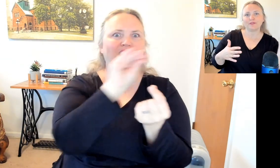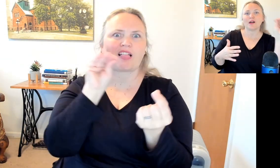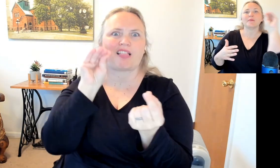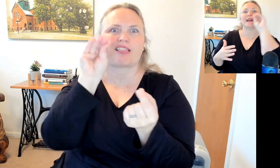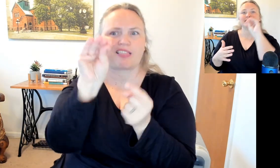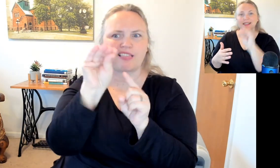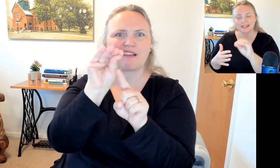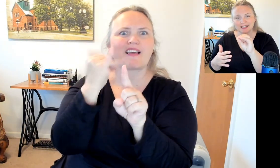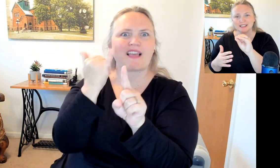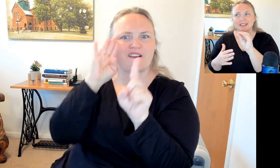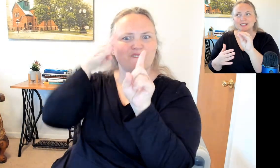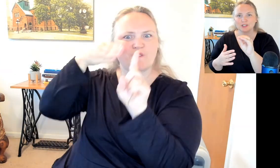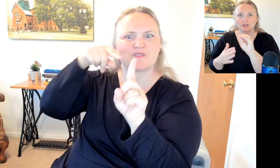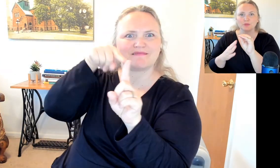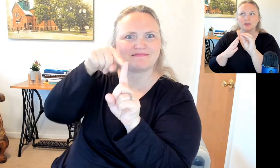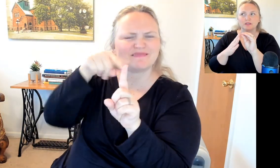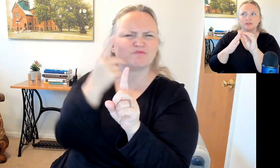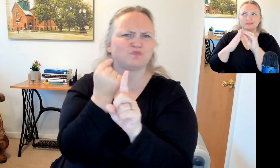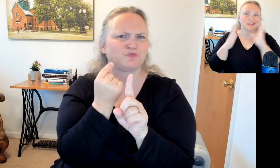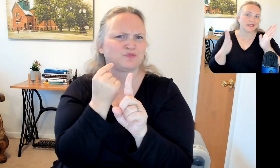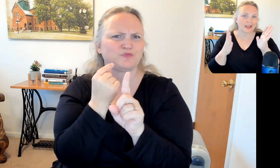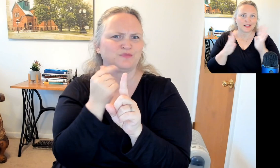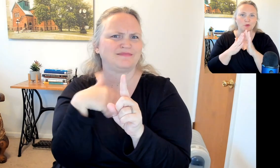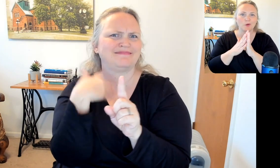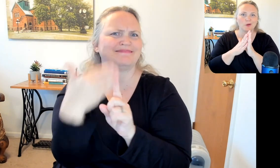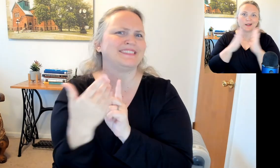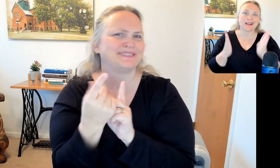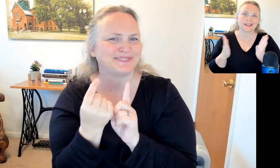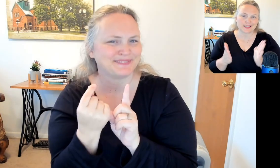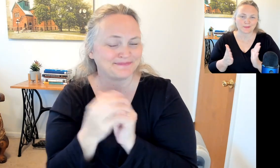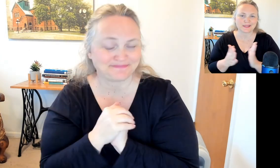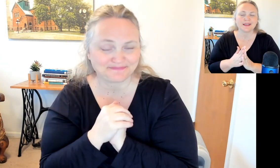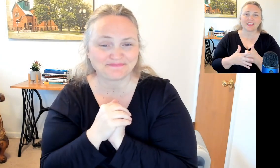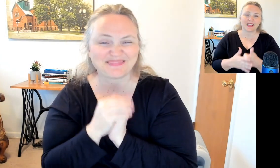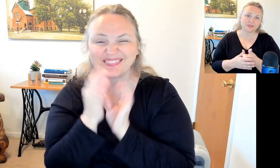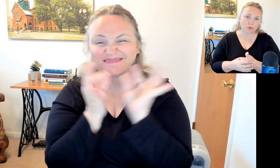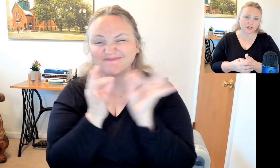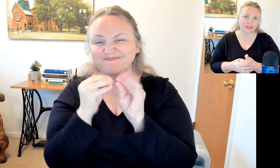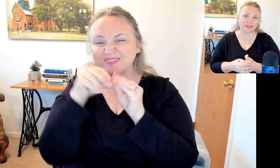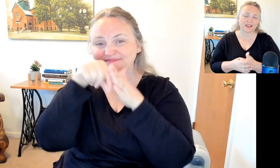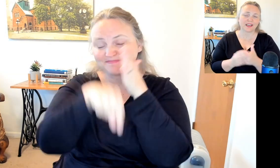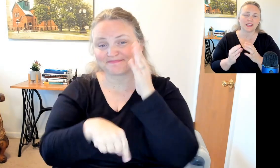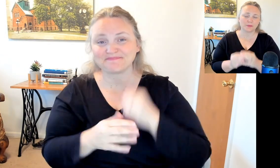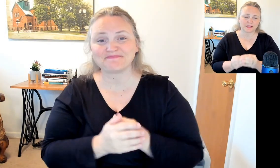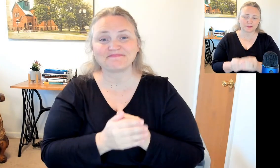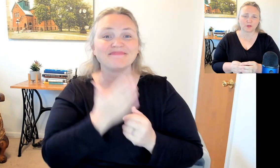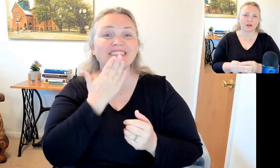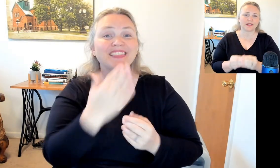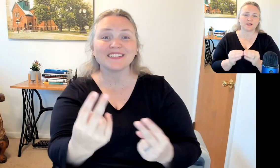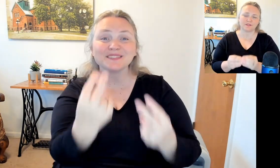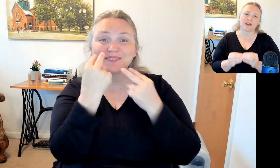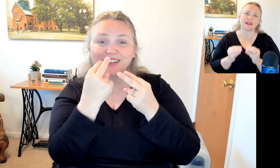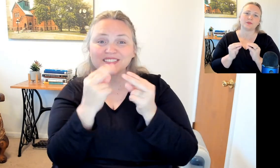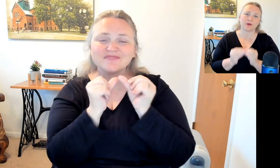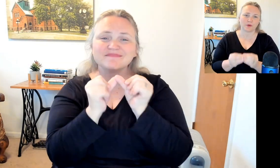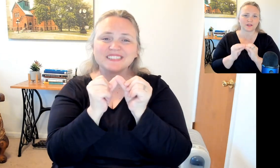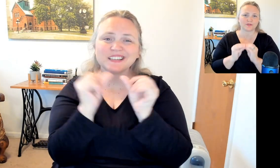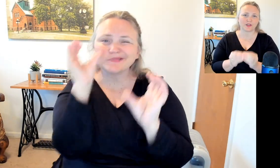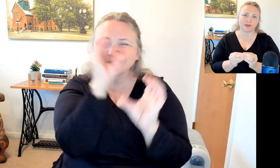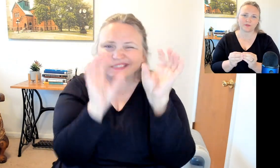from idea to design or next steps. Thanks for watching and keep exploring to find what works for you.